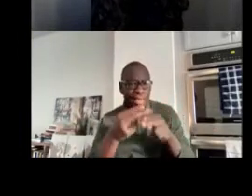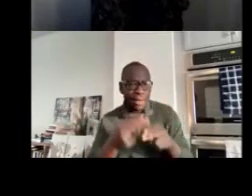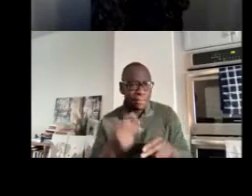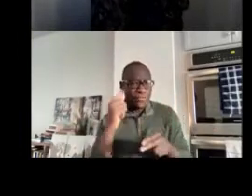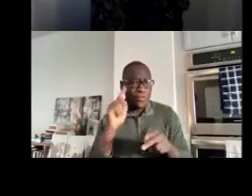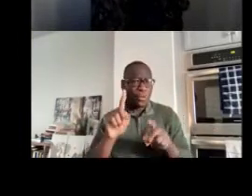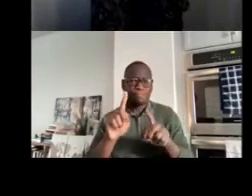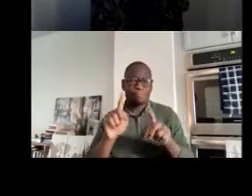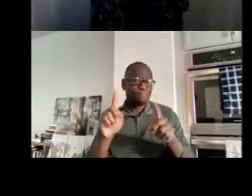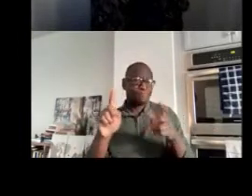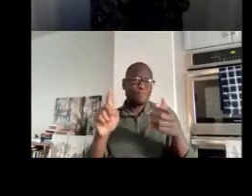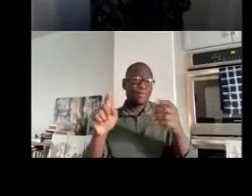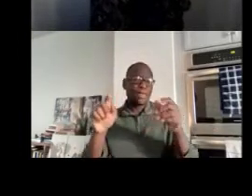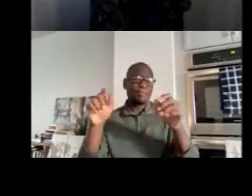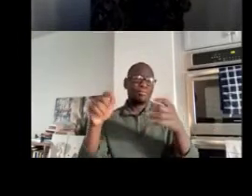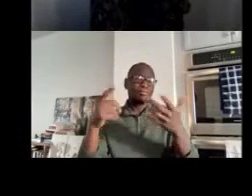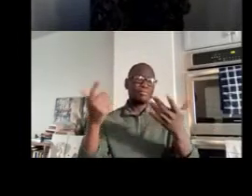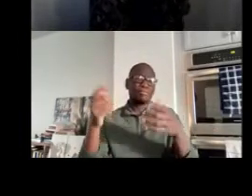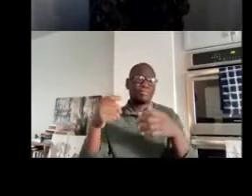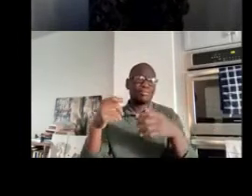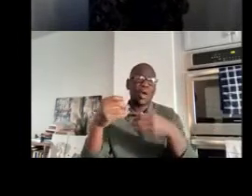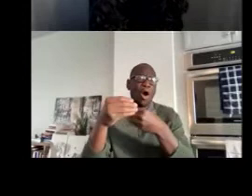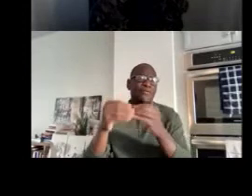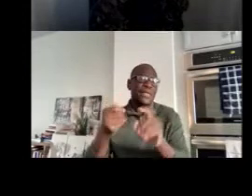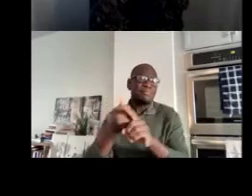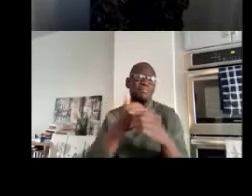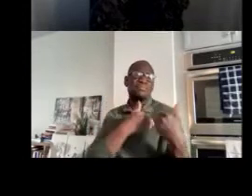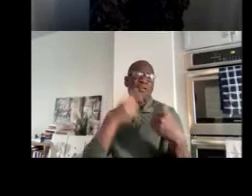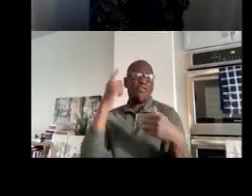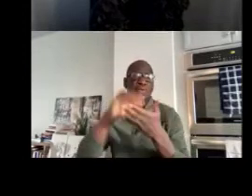sign language interpreter. You can see a few different names at the bottom of my slides,